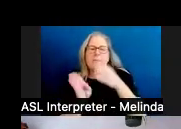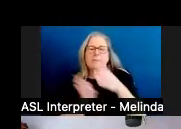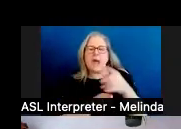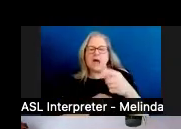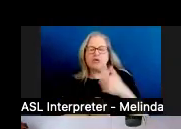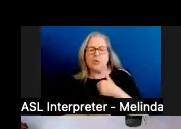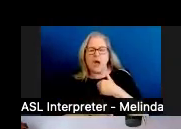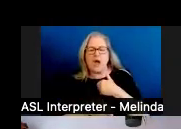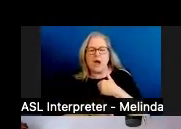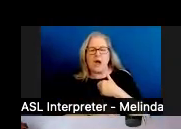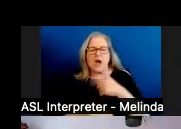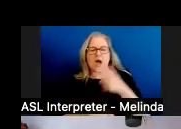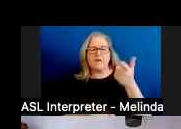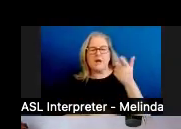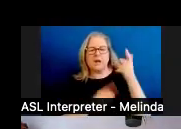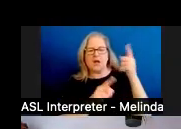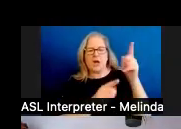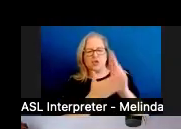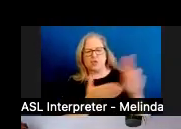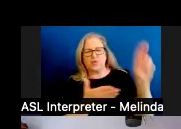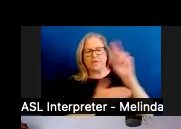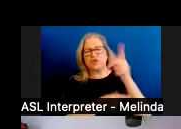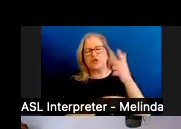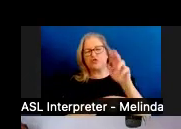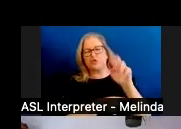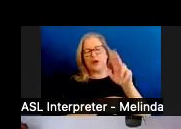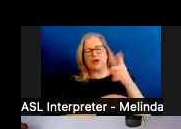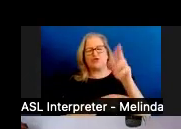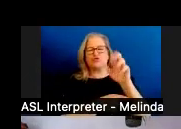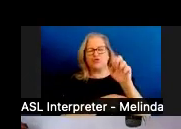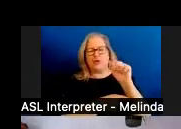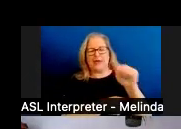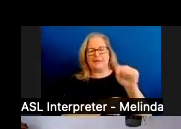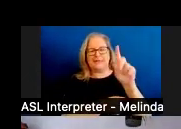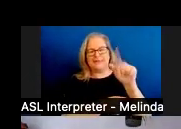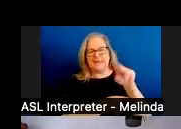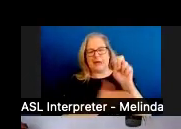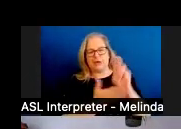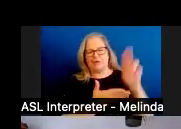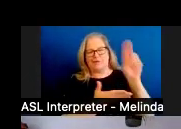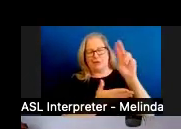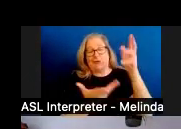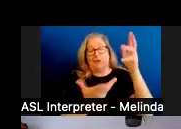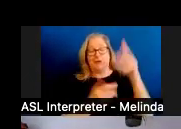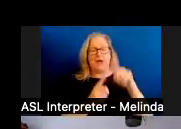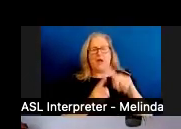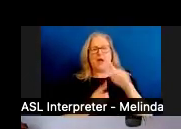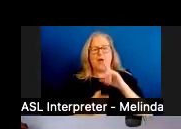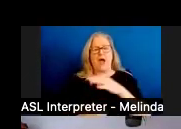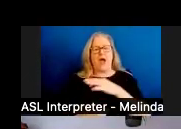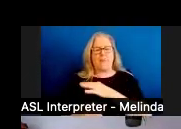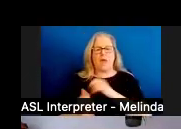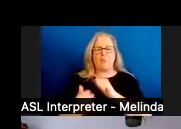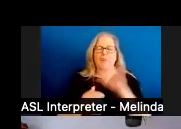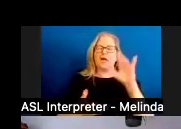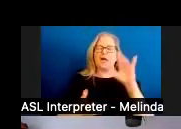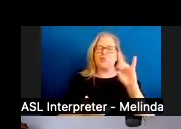Great Dane University in this made-up scenario, be the applicant, but there's an important subcontract with Chihuahua University because, why not?